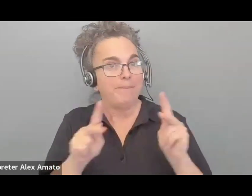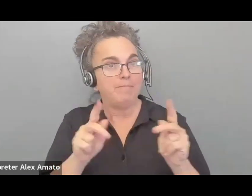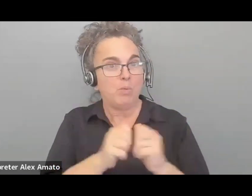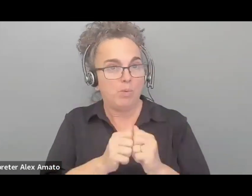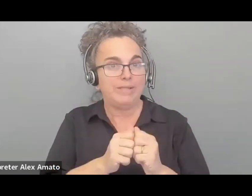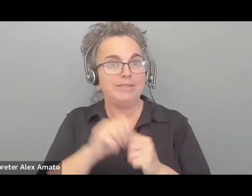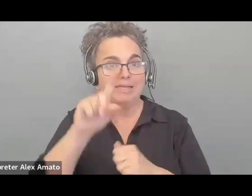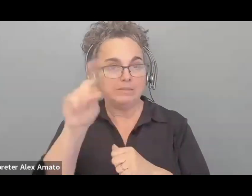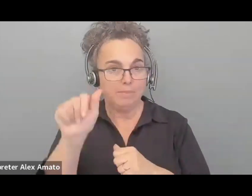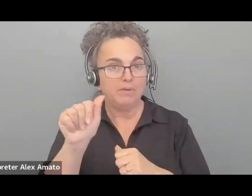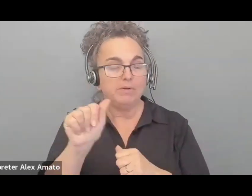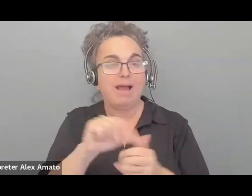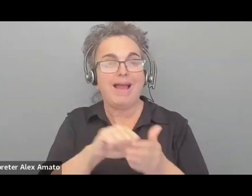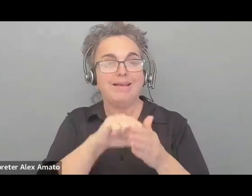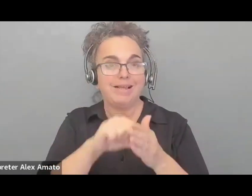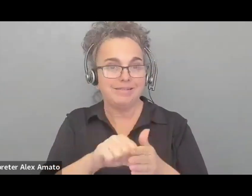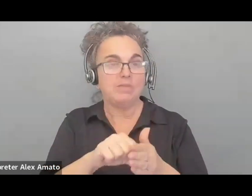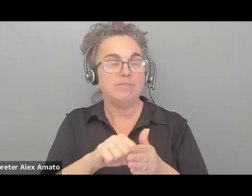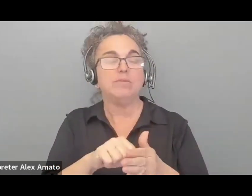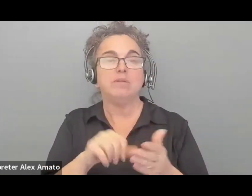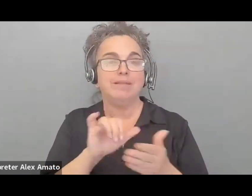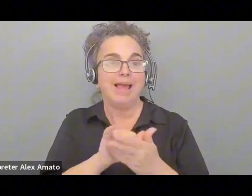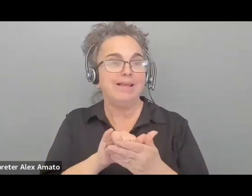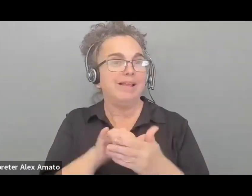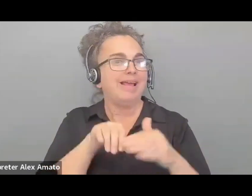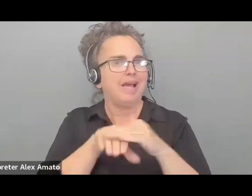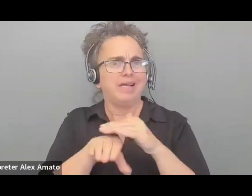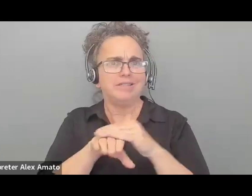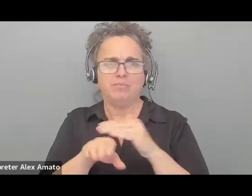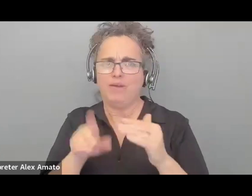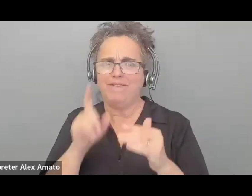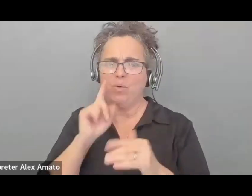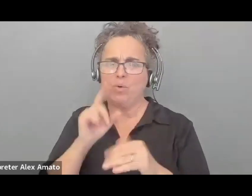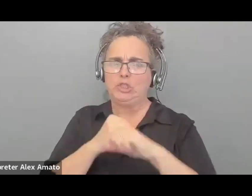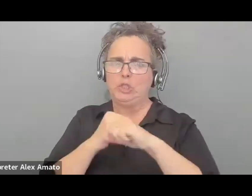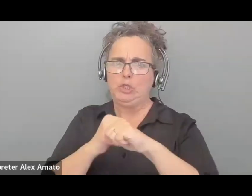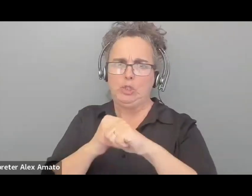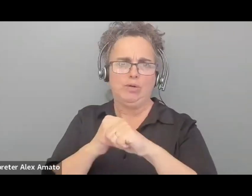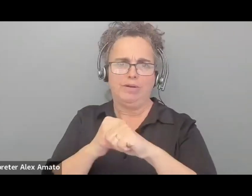of accessibility in security products because that's my space. These products, like I said